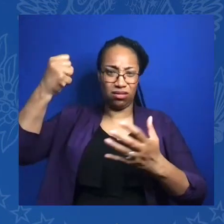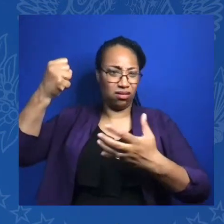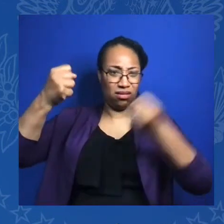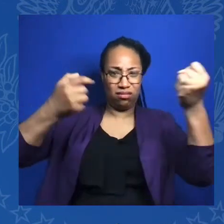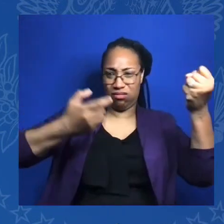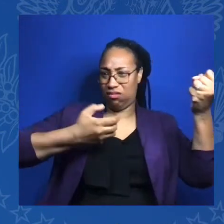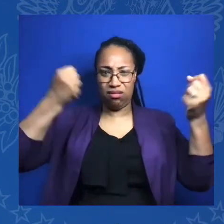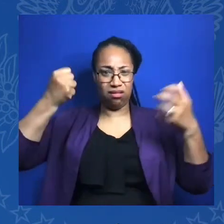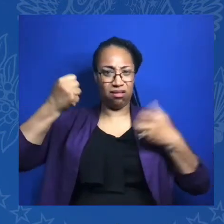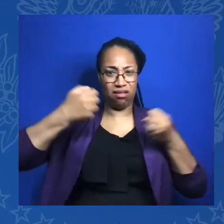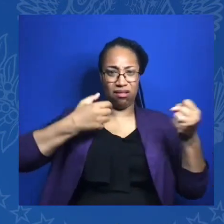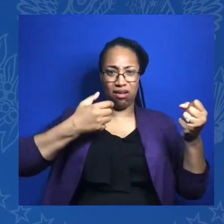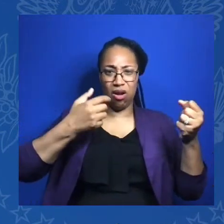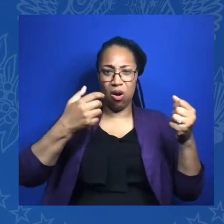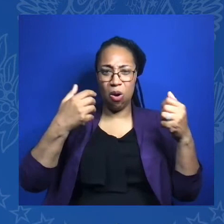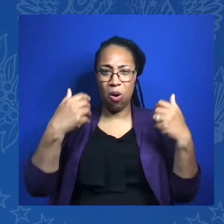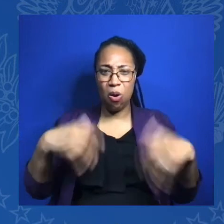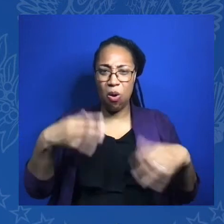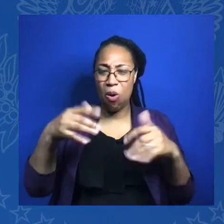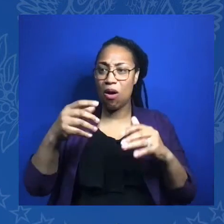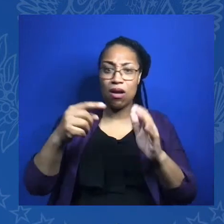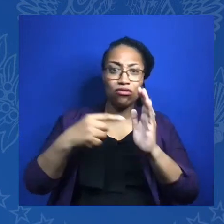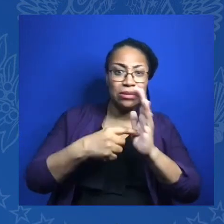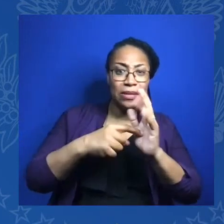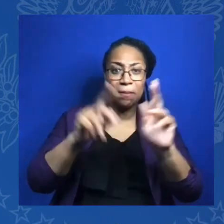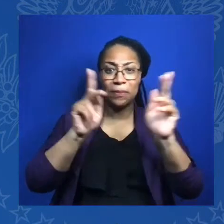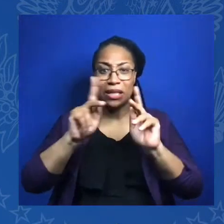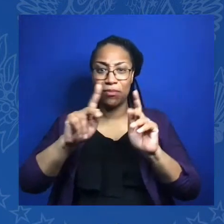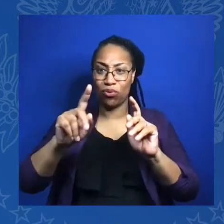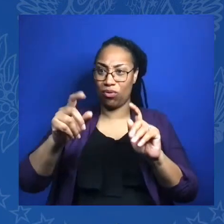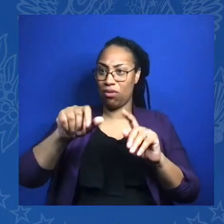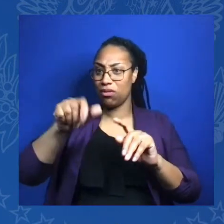are expelled from statehouses for standing for the people.